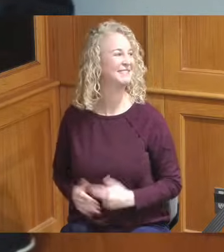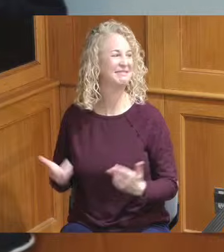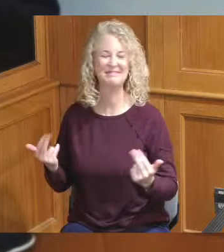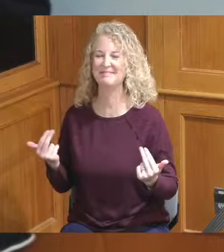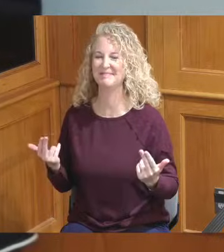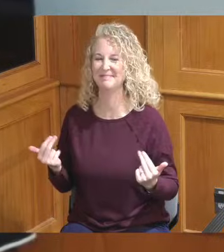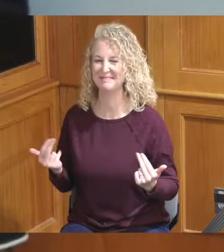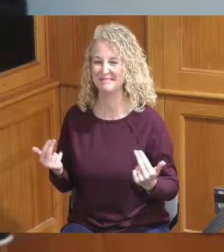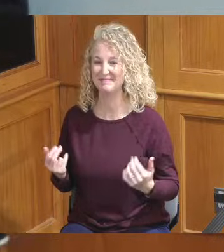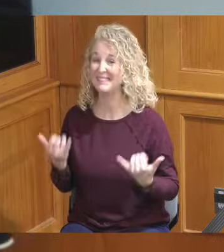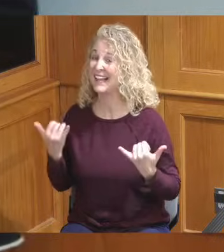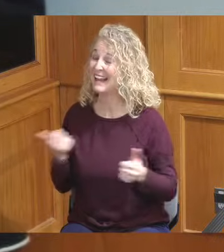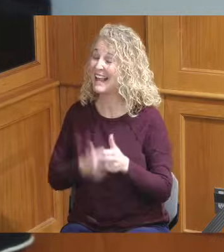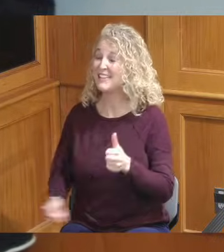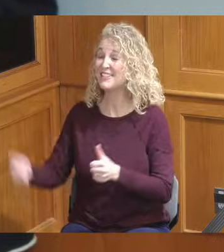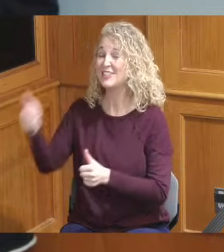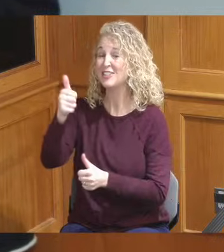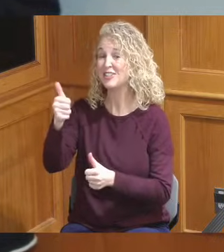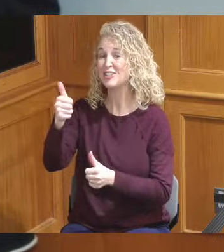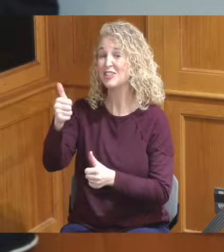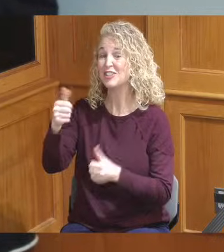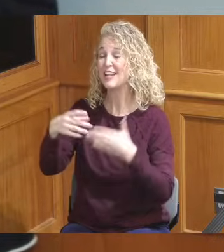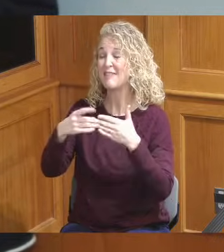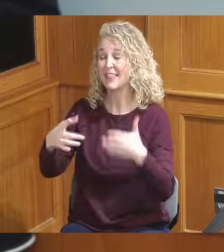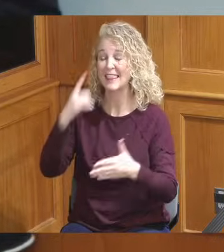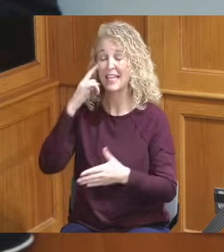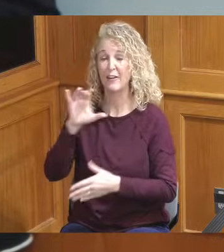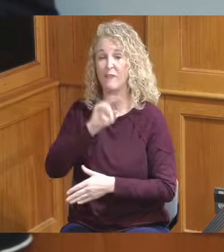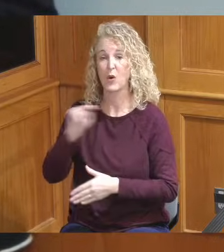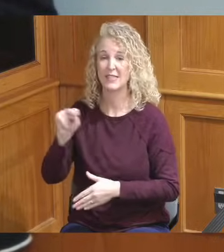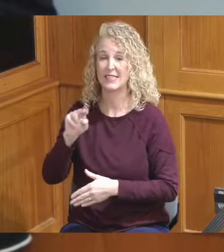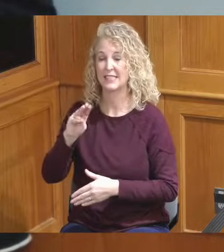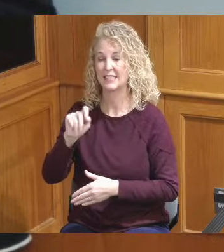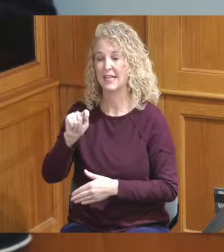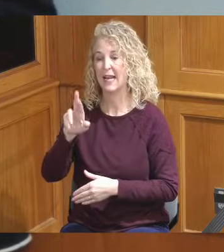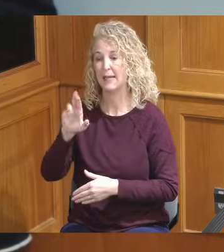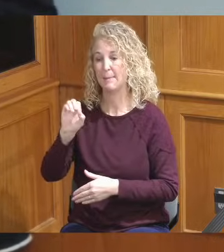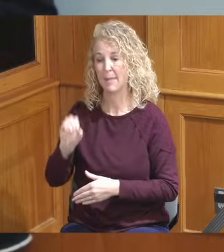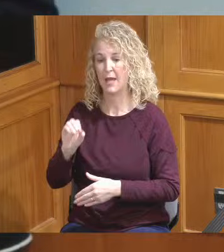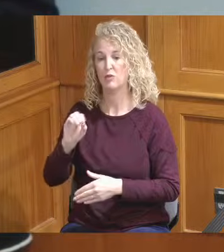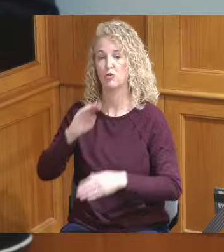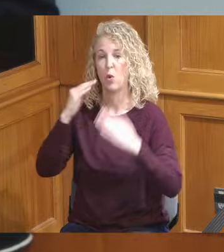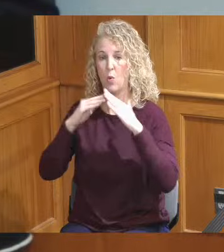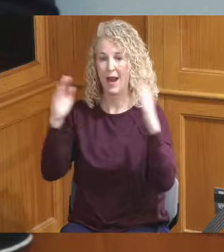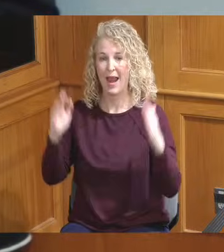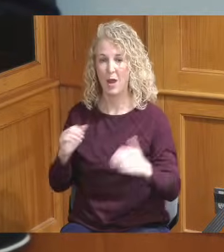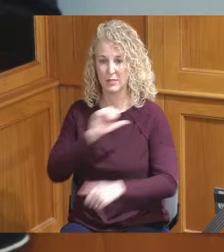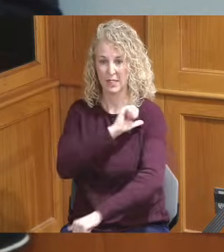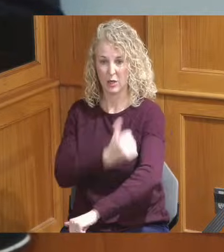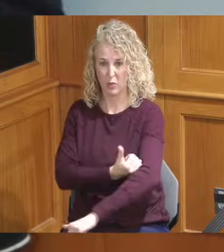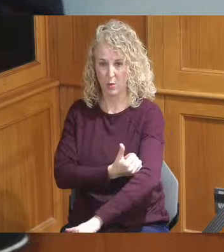executive officer of the Cincinnati Metropolitan Housing Authority, bringing nearly three decades